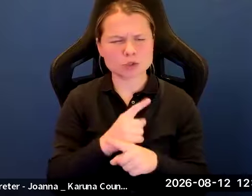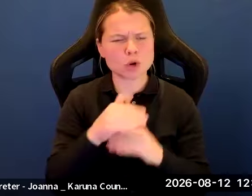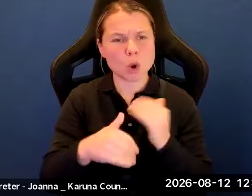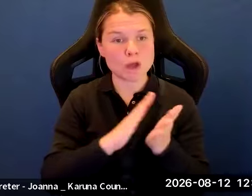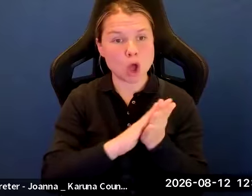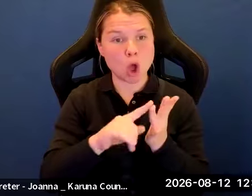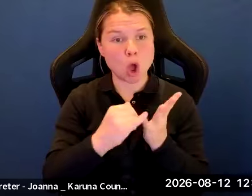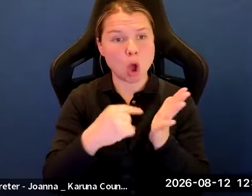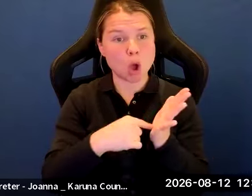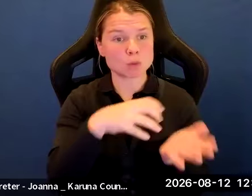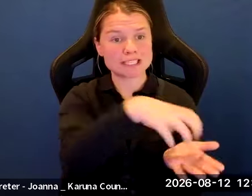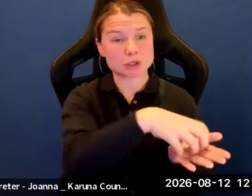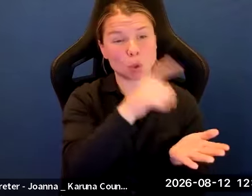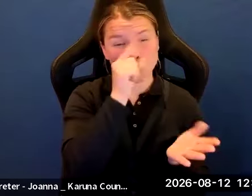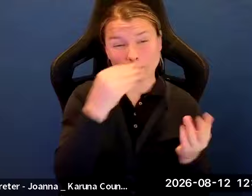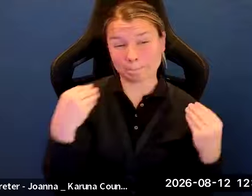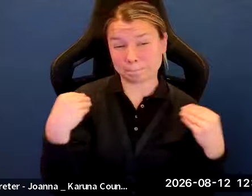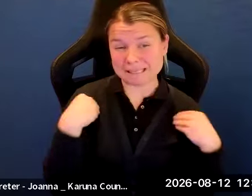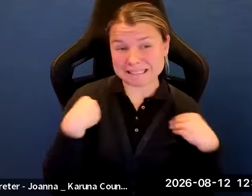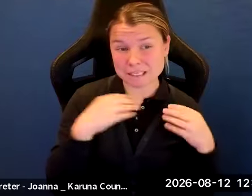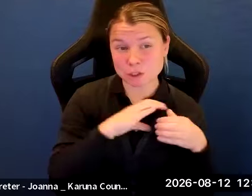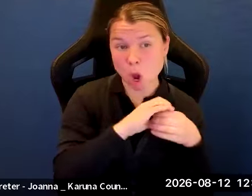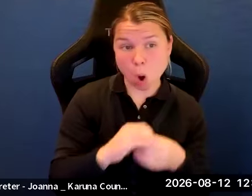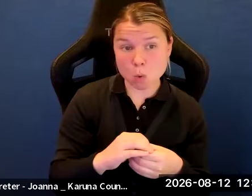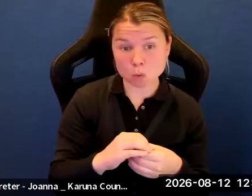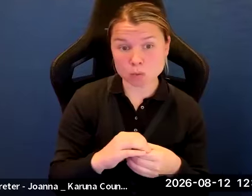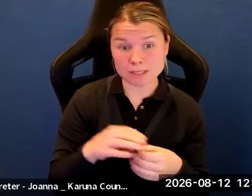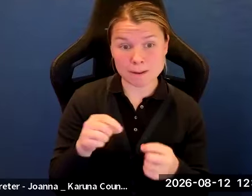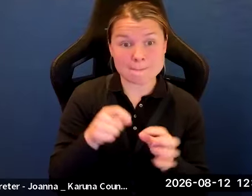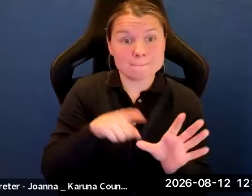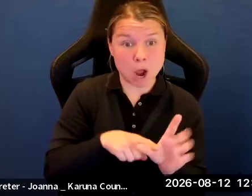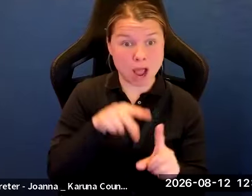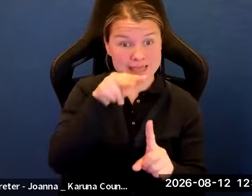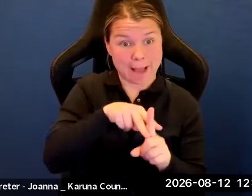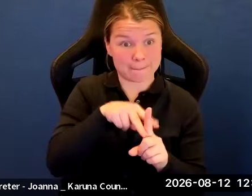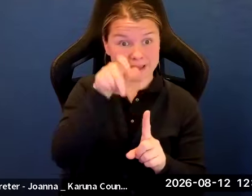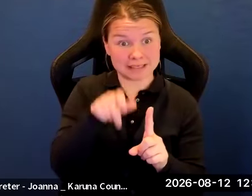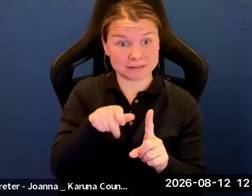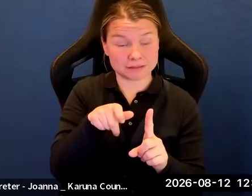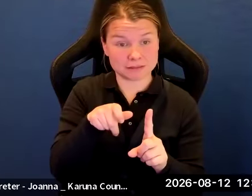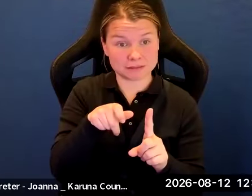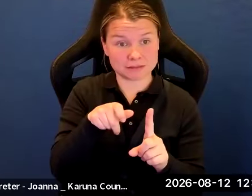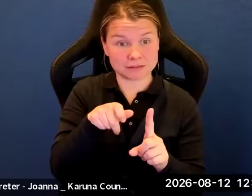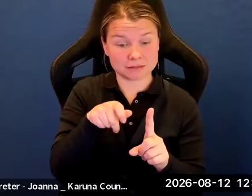next up is - there was a question as to whether the host institution could be a business owned by the